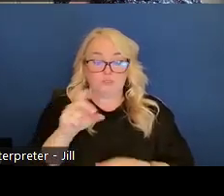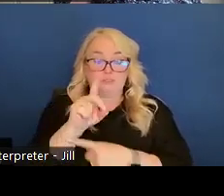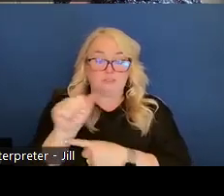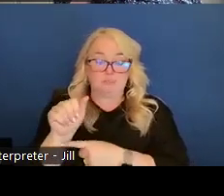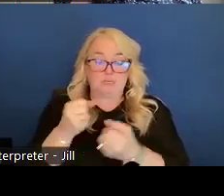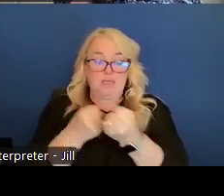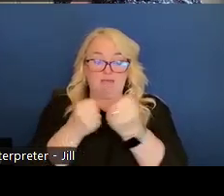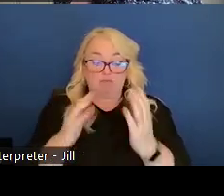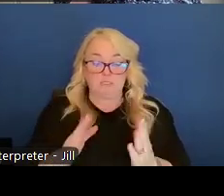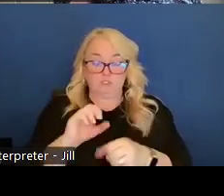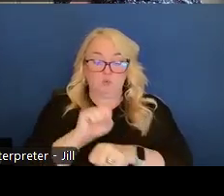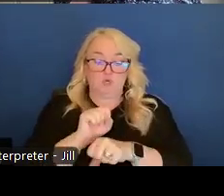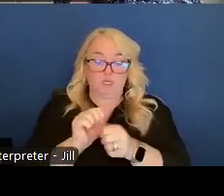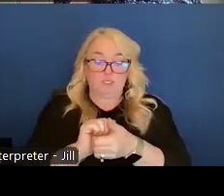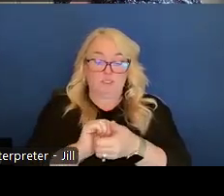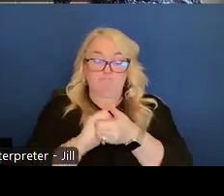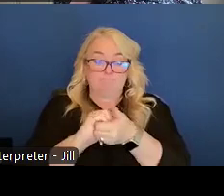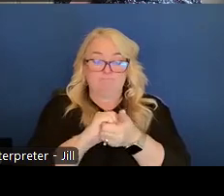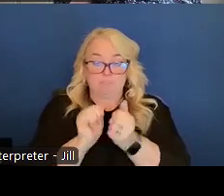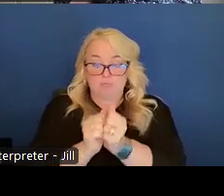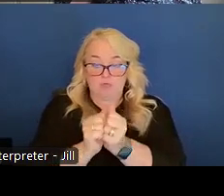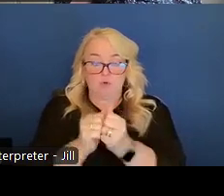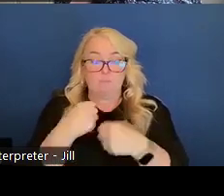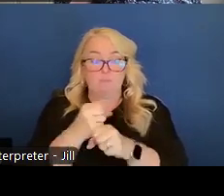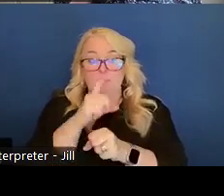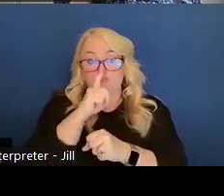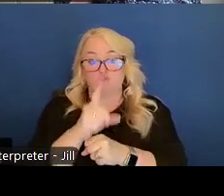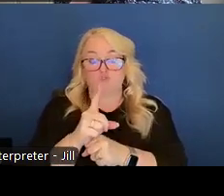together to ensure that their perspectives, priorities, and